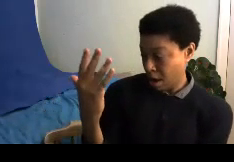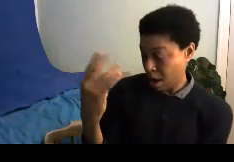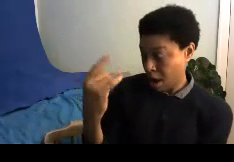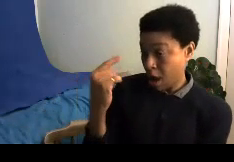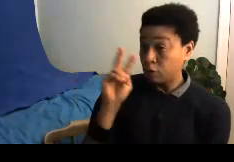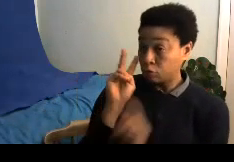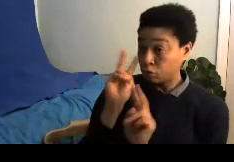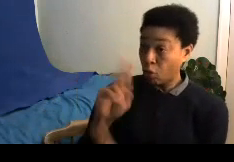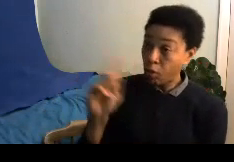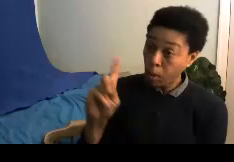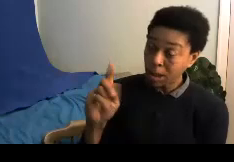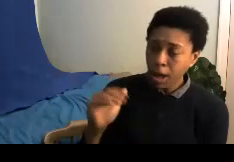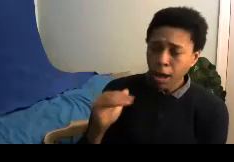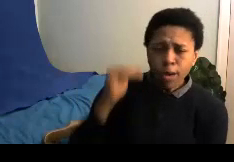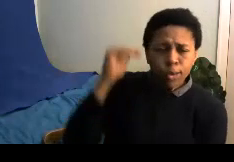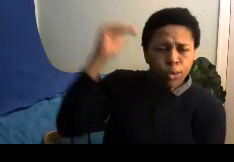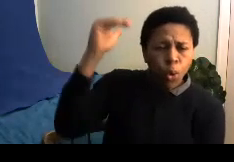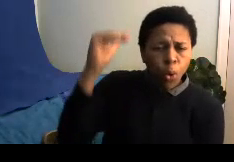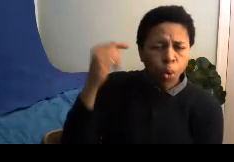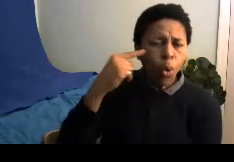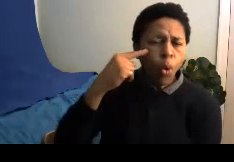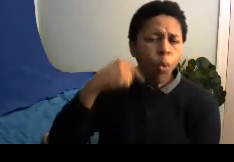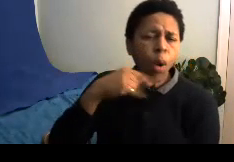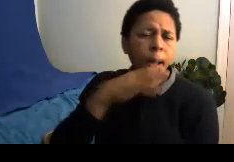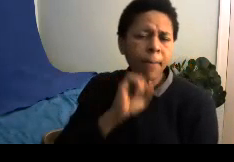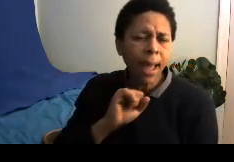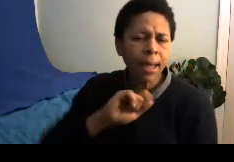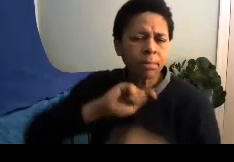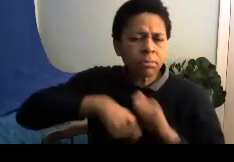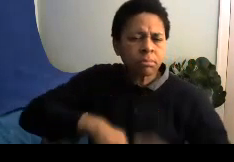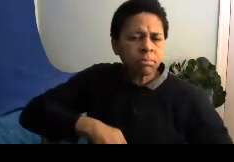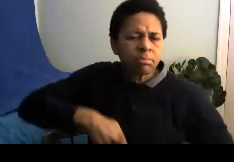white man standing there in his dressing-gown, holding a tumbler